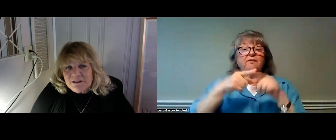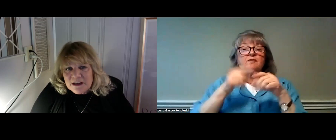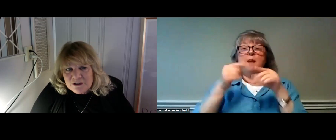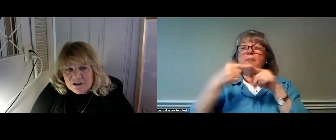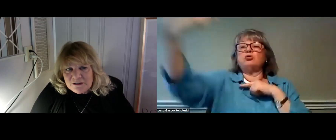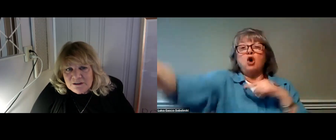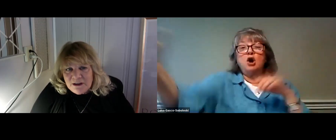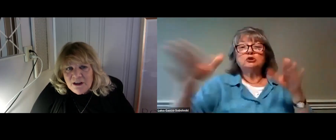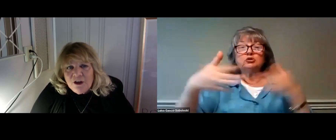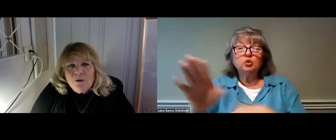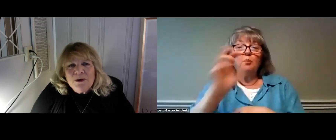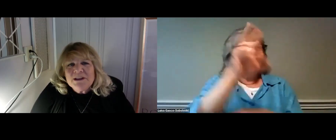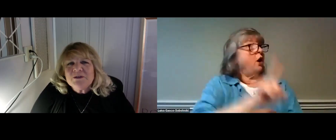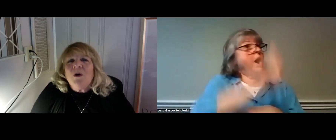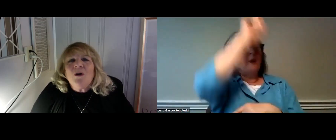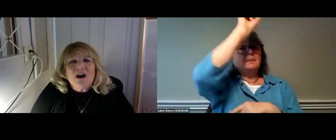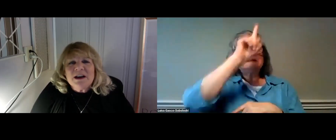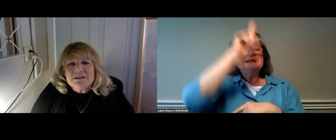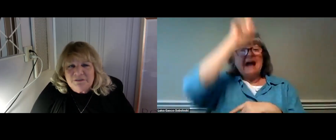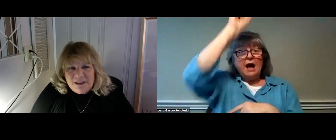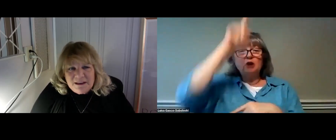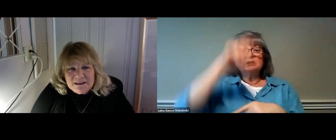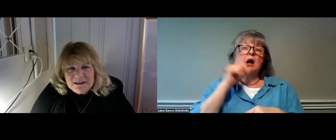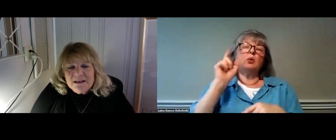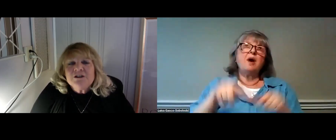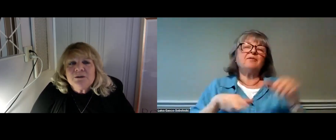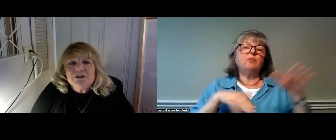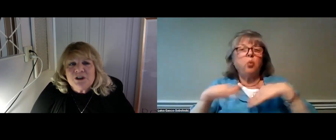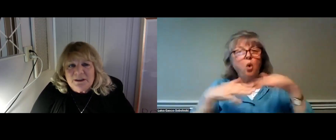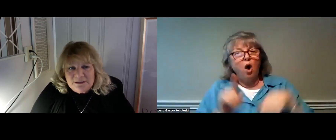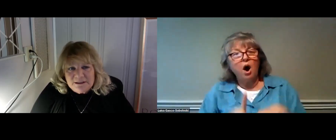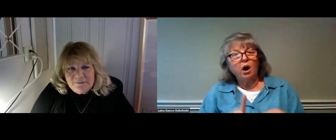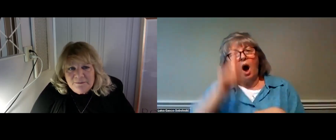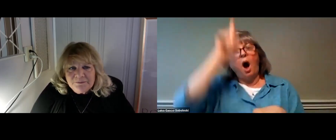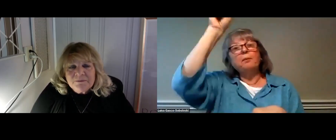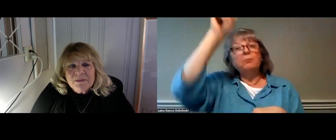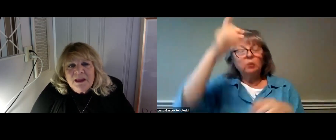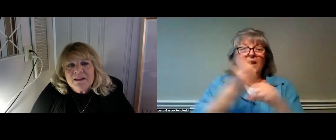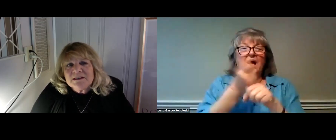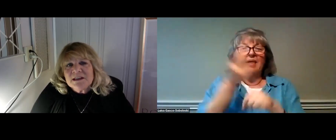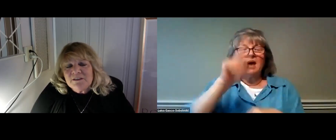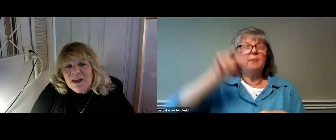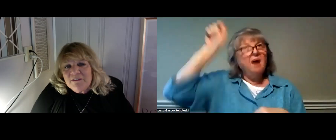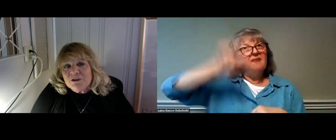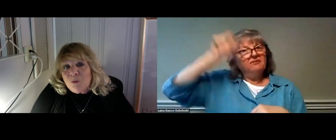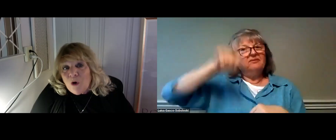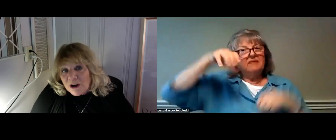attention. We do all kinds of things to adjust. Instead of having to walk up